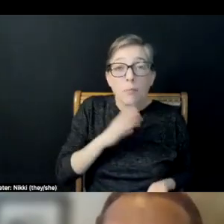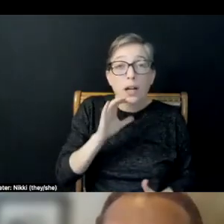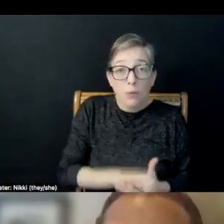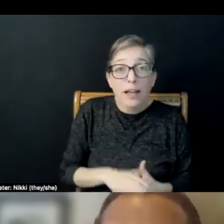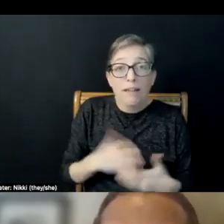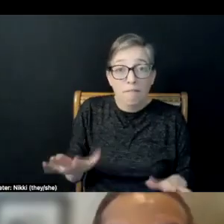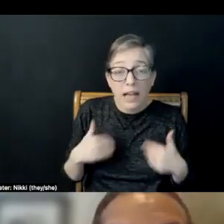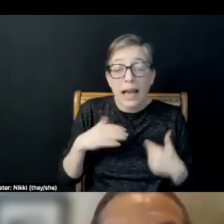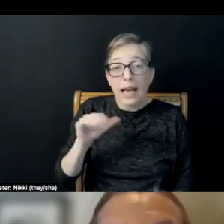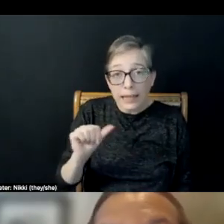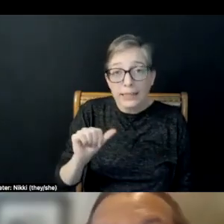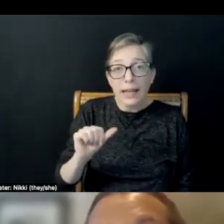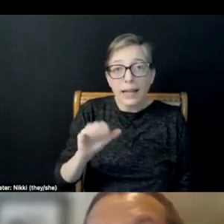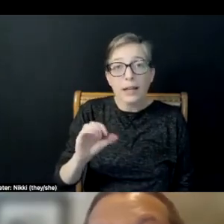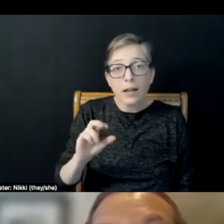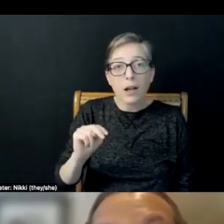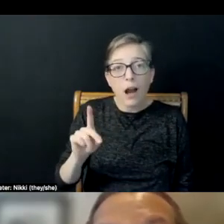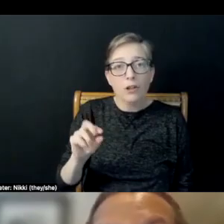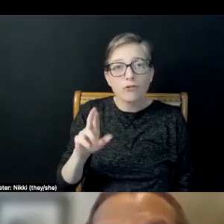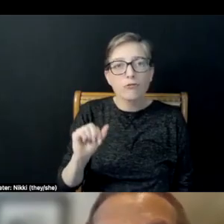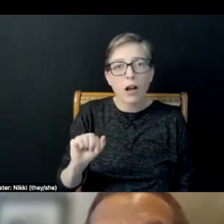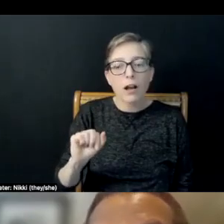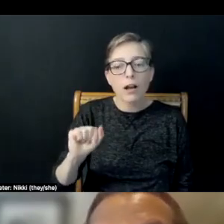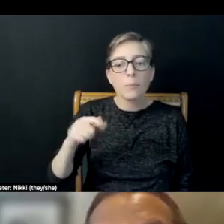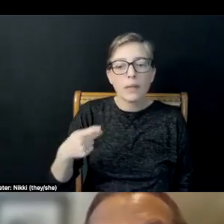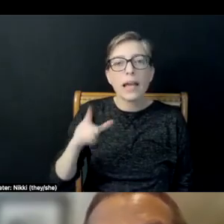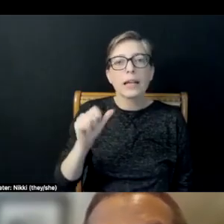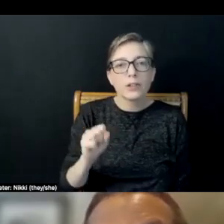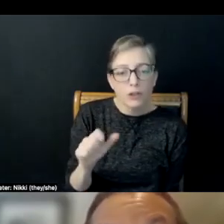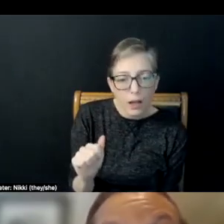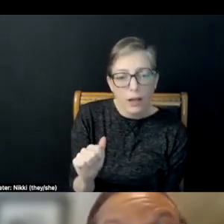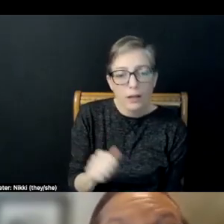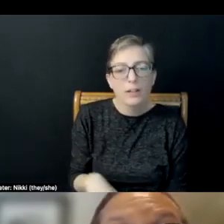Her parents had been involved in some of the first studies at Johns Hopkins and so we knew a lot of